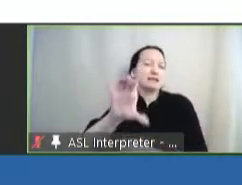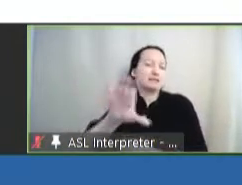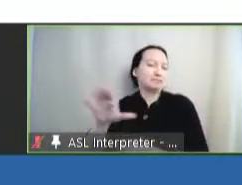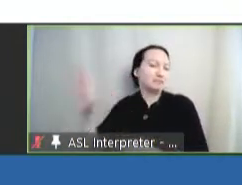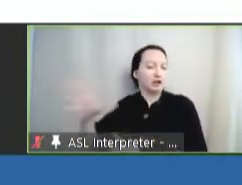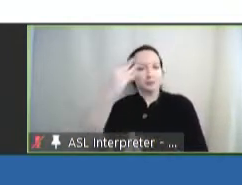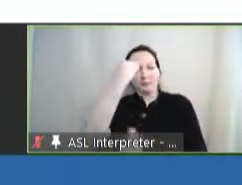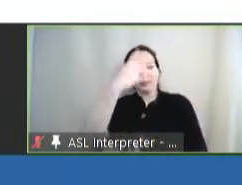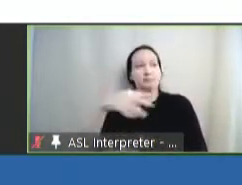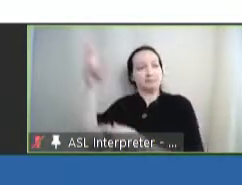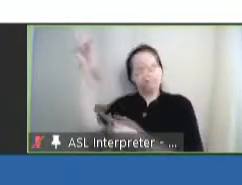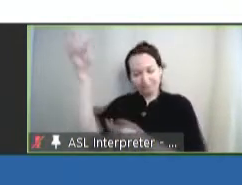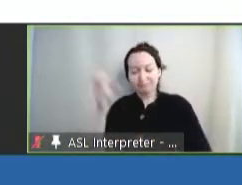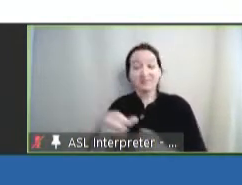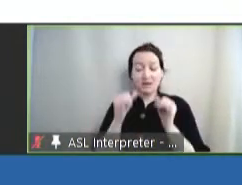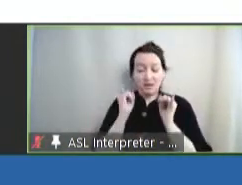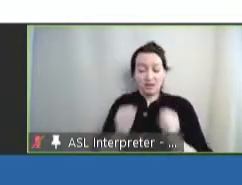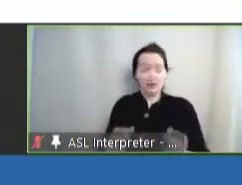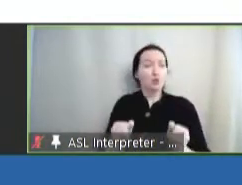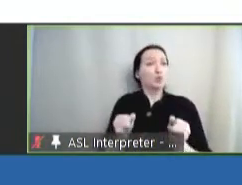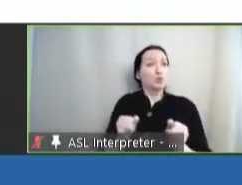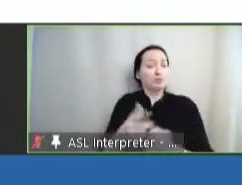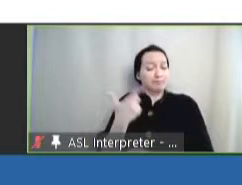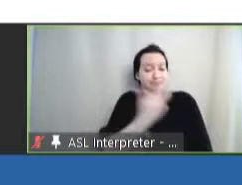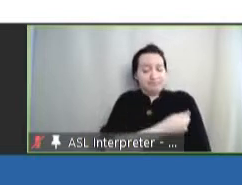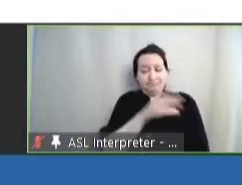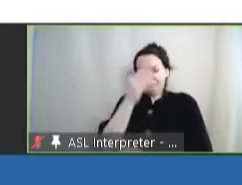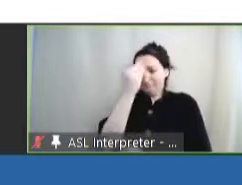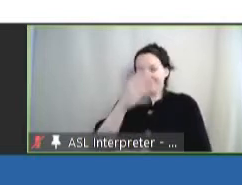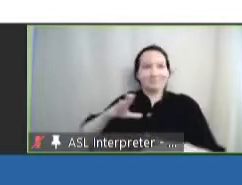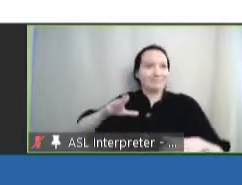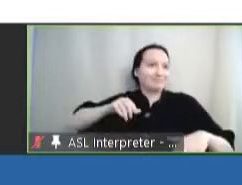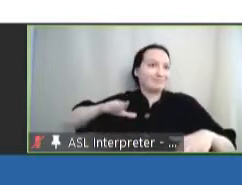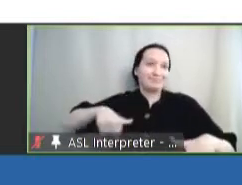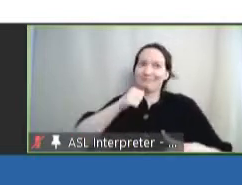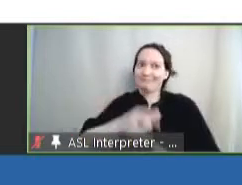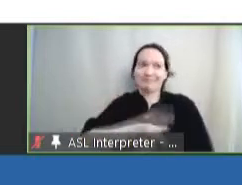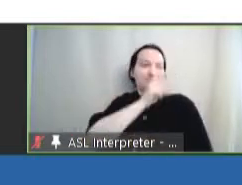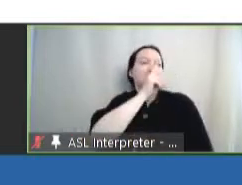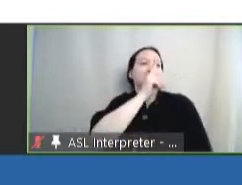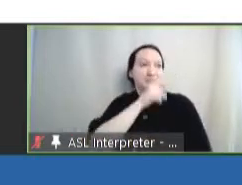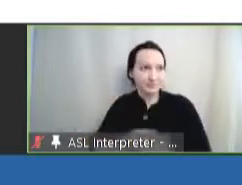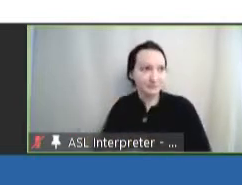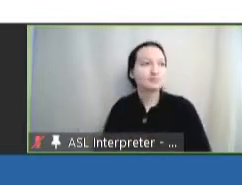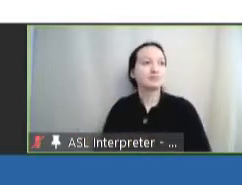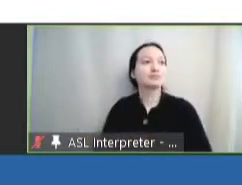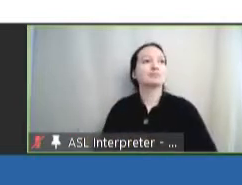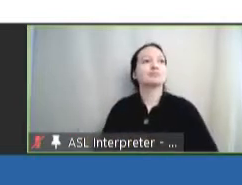This was because individual-level vaccination data is not available. For our mobile outcomes, we